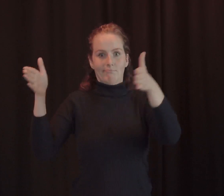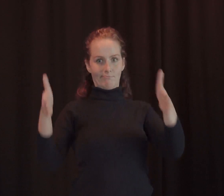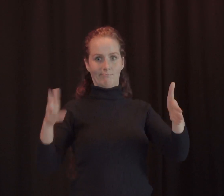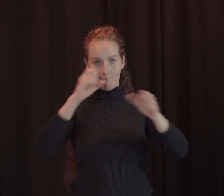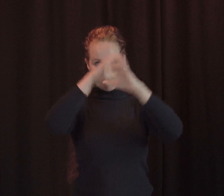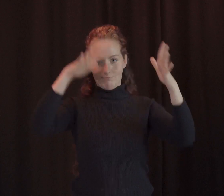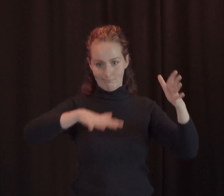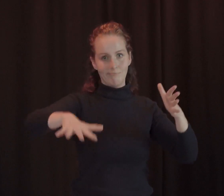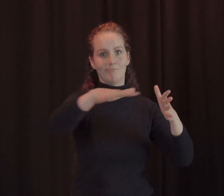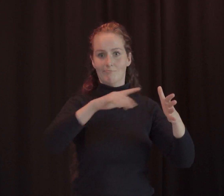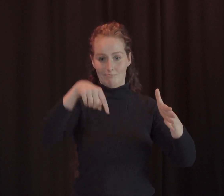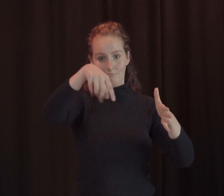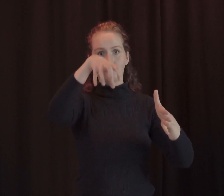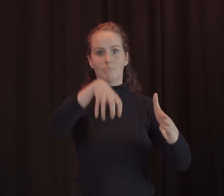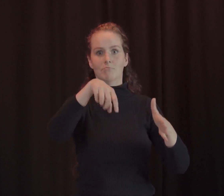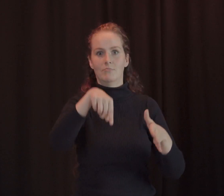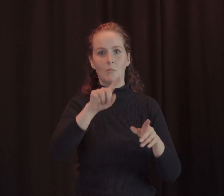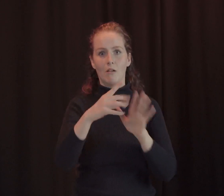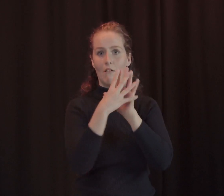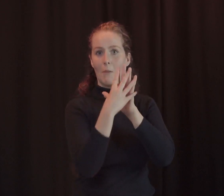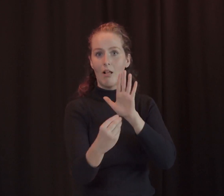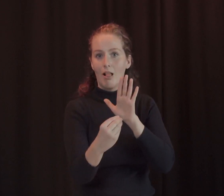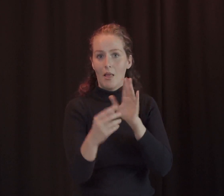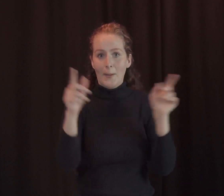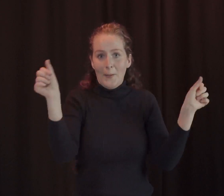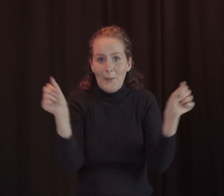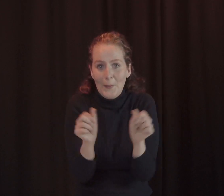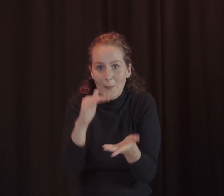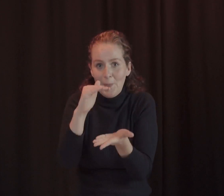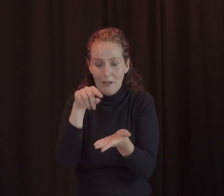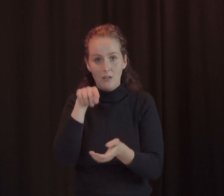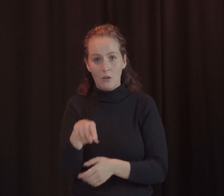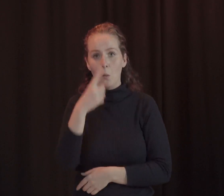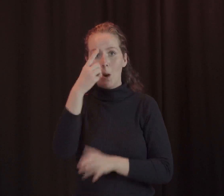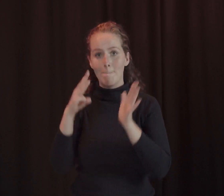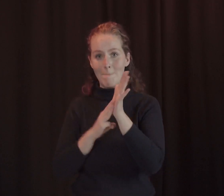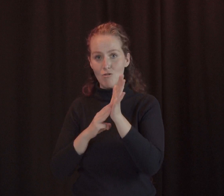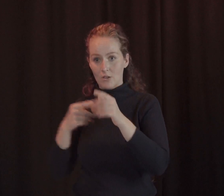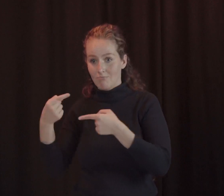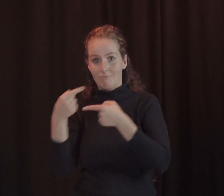In the middle of the room. Is a small to- scale model. So 1 metre